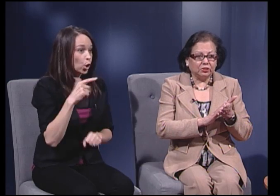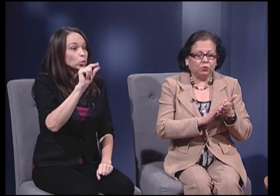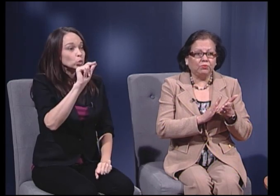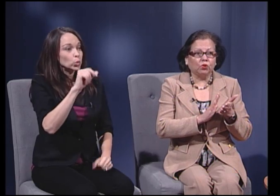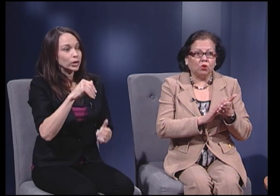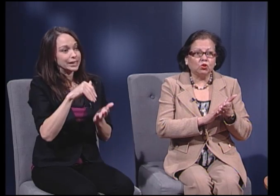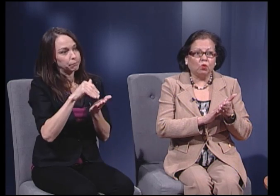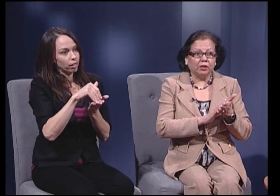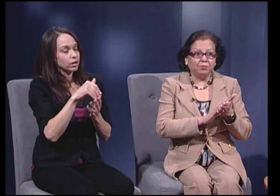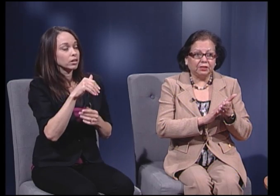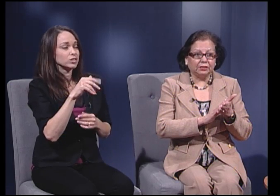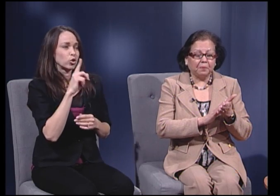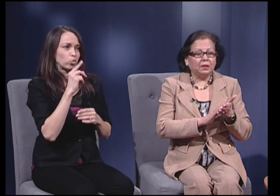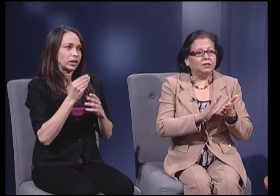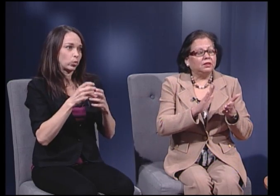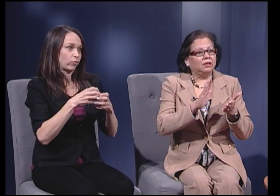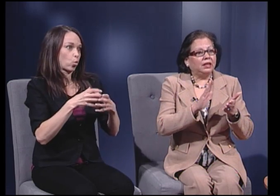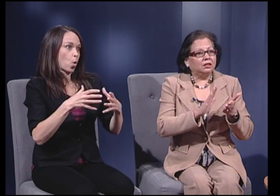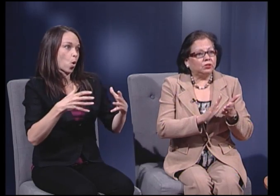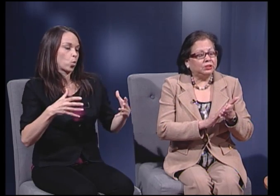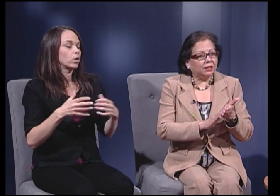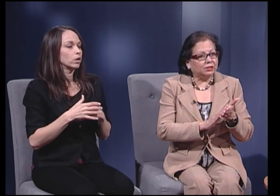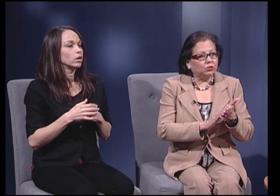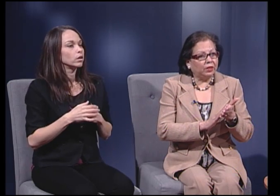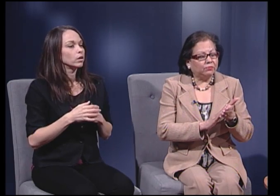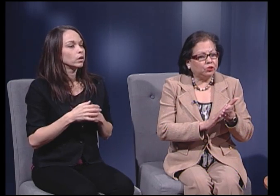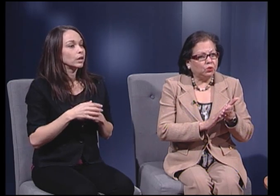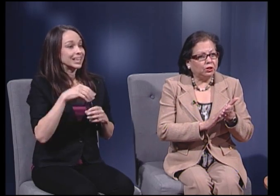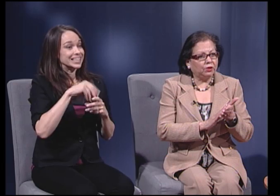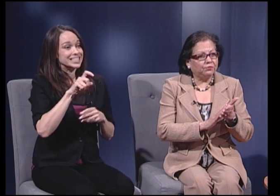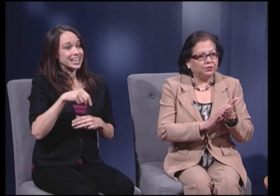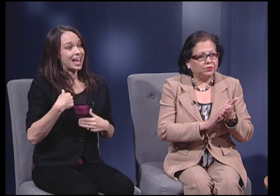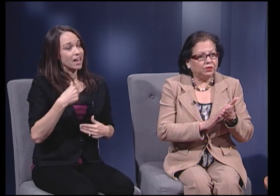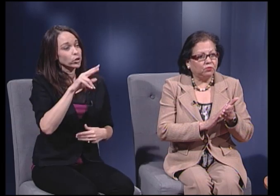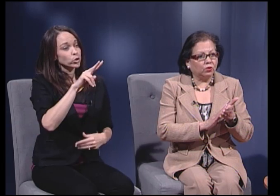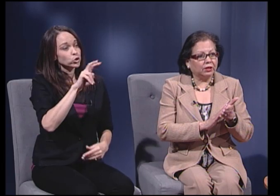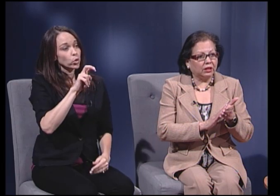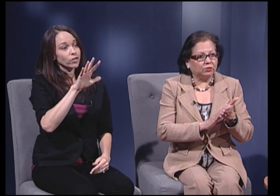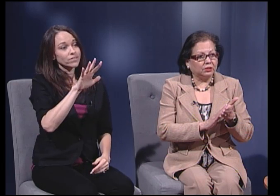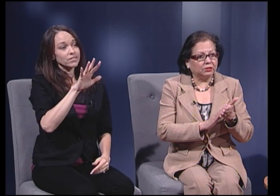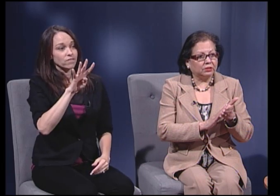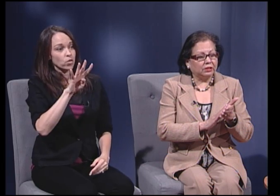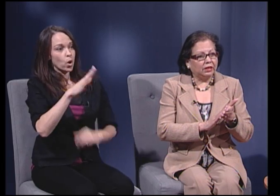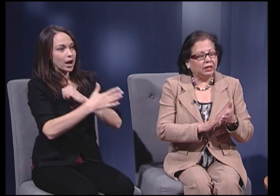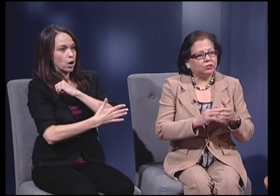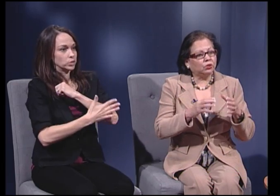So we've grown quite a bit. So in Texas, we have 254 counties and so